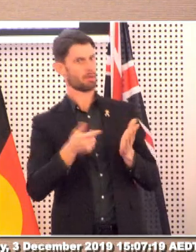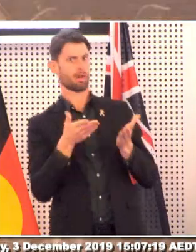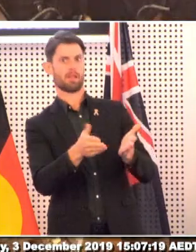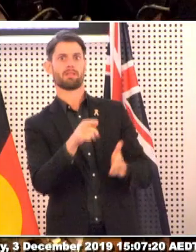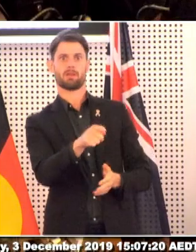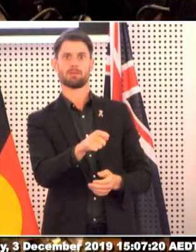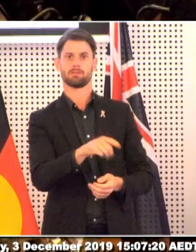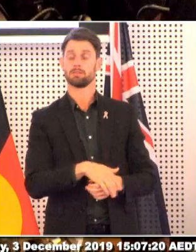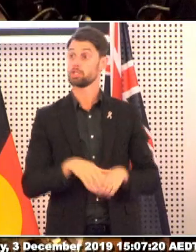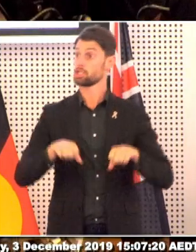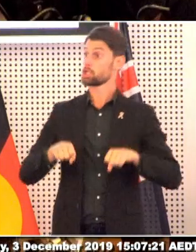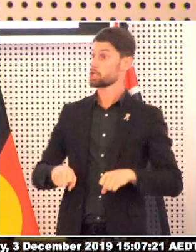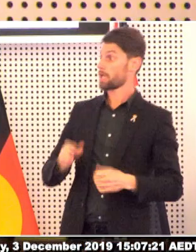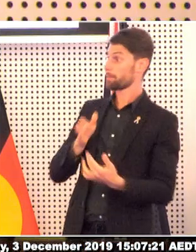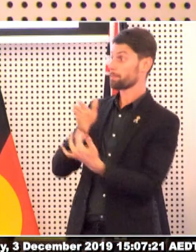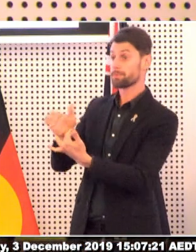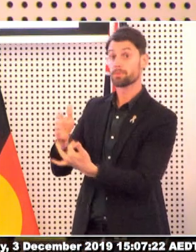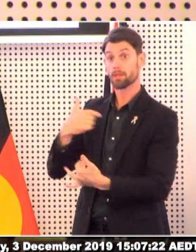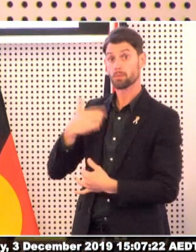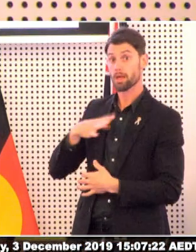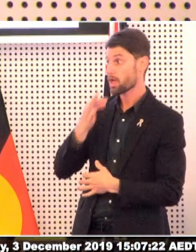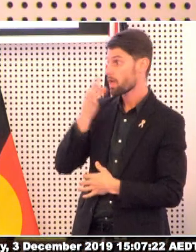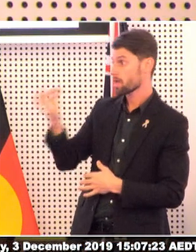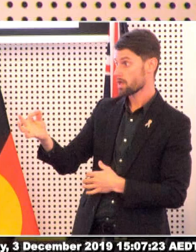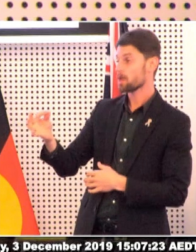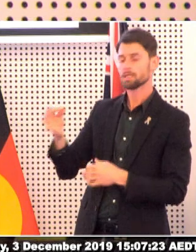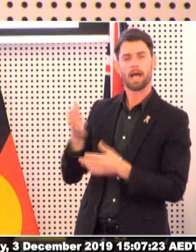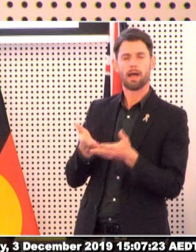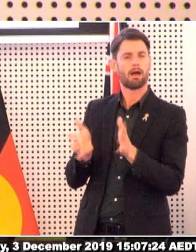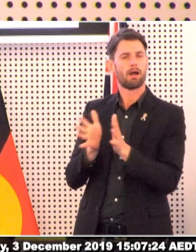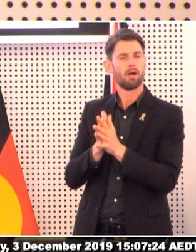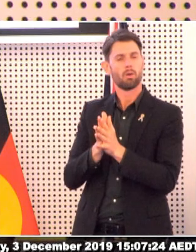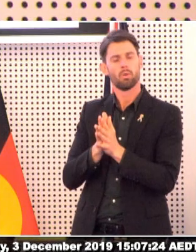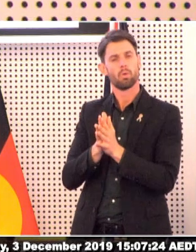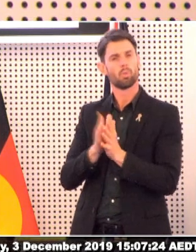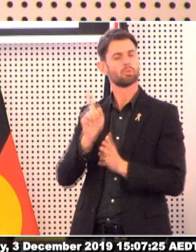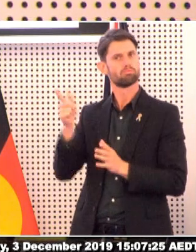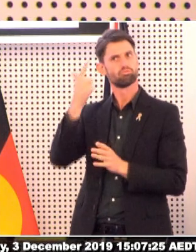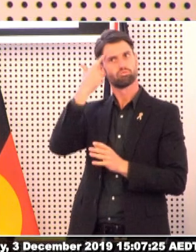What are the practical steps one we could take to allow